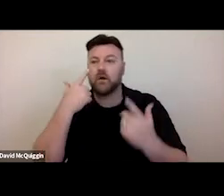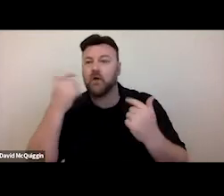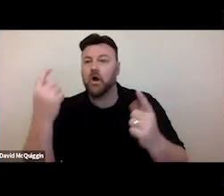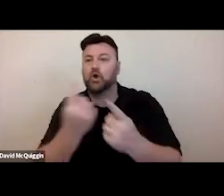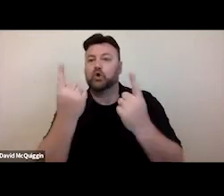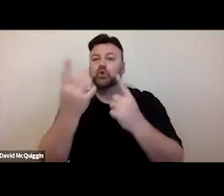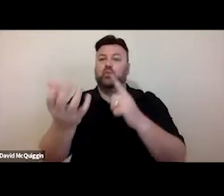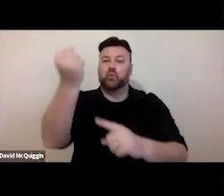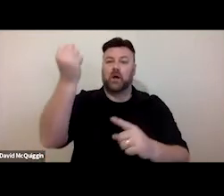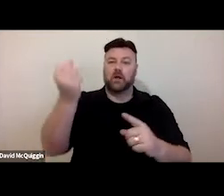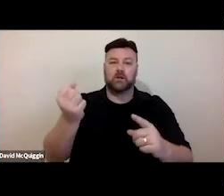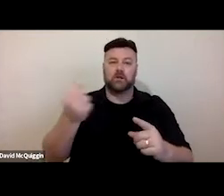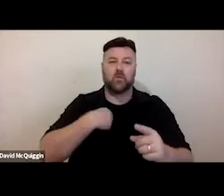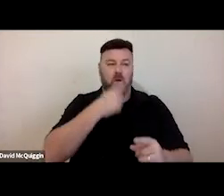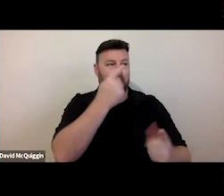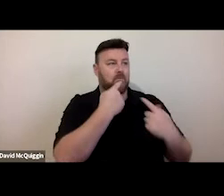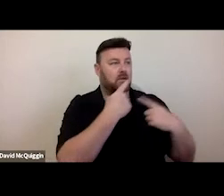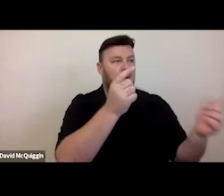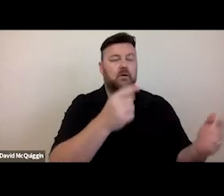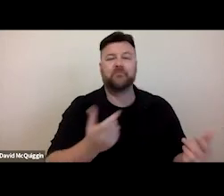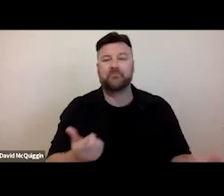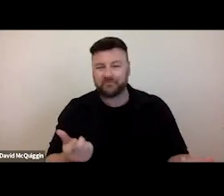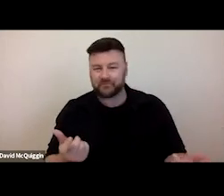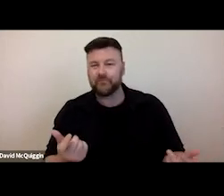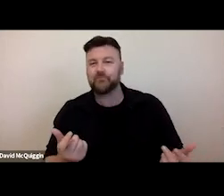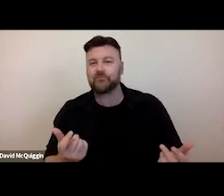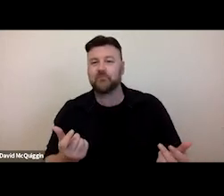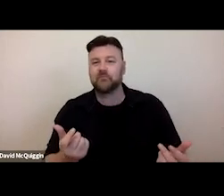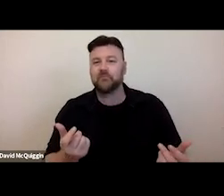so we can do the announcement and we have probably about 30,000 really